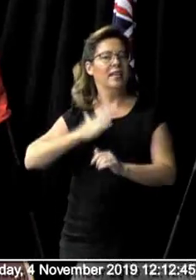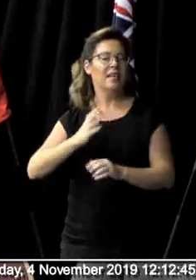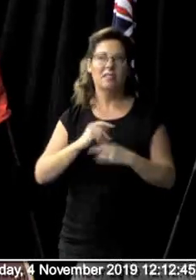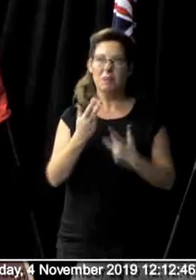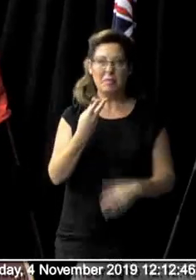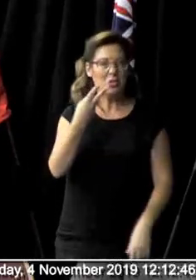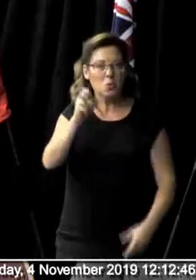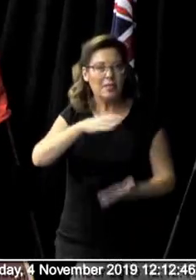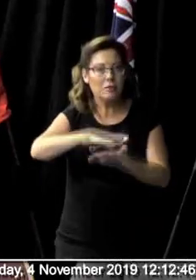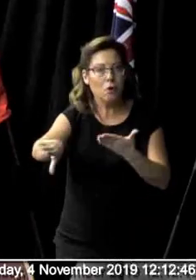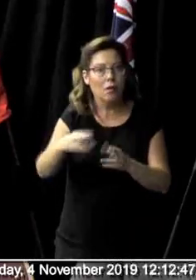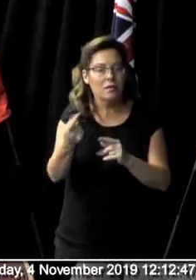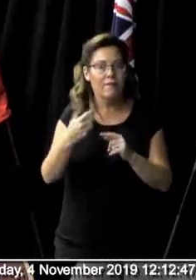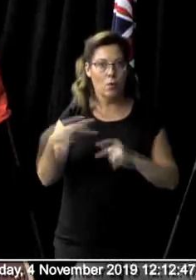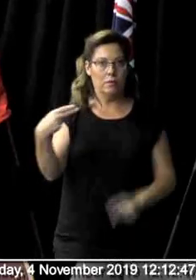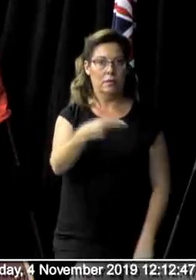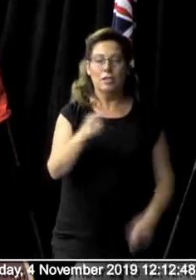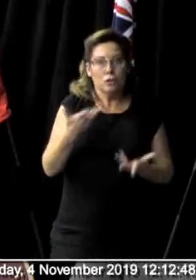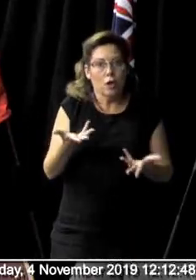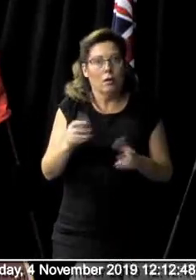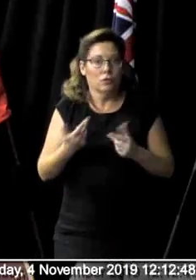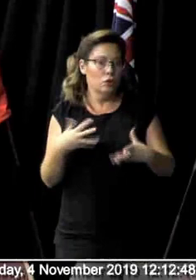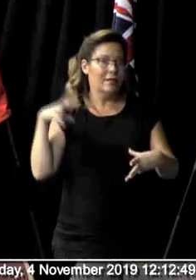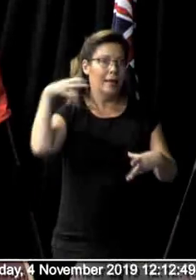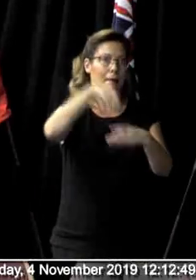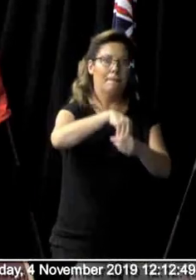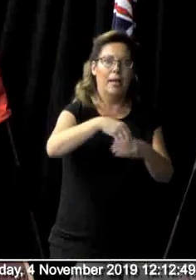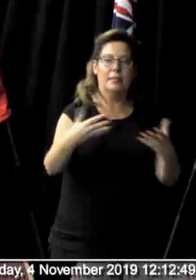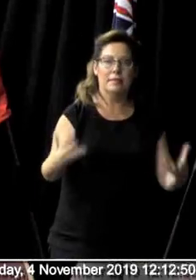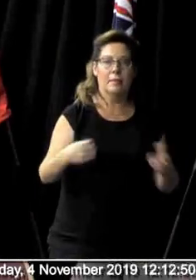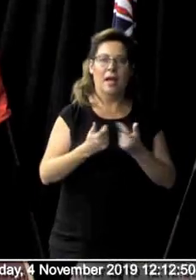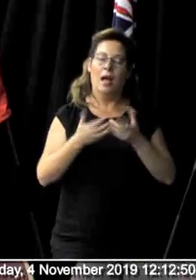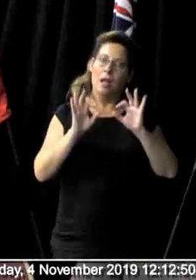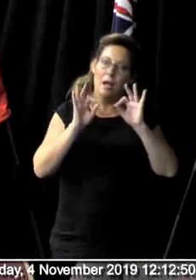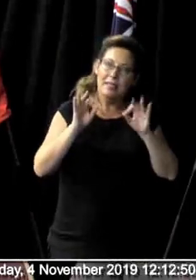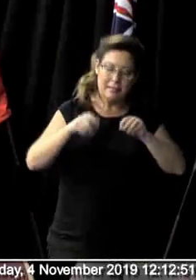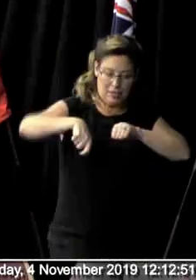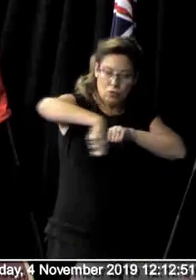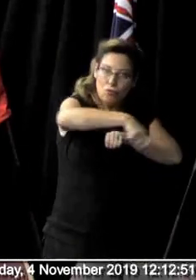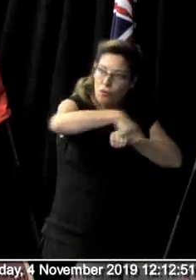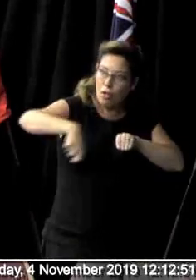participate in those activities in the classroom. OK. And things like special rulers as well? Yes, rulers with a grip on the top